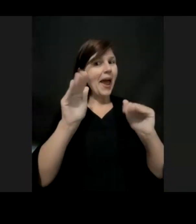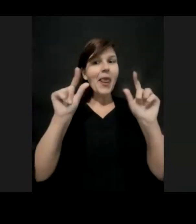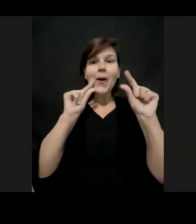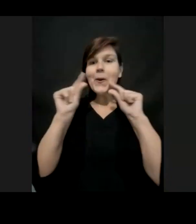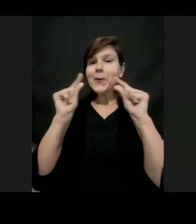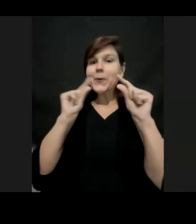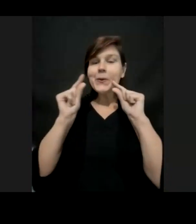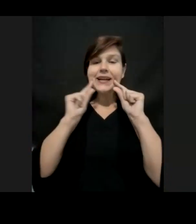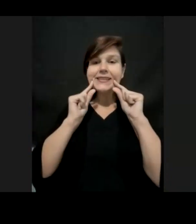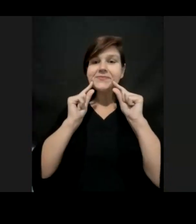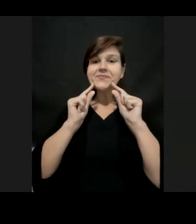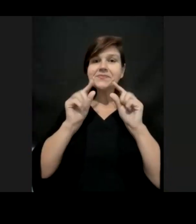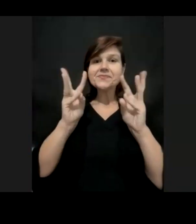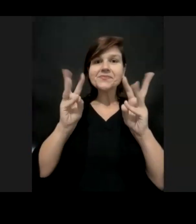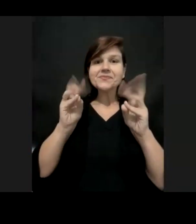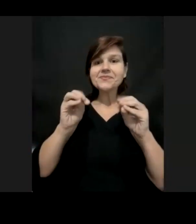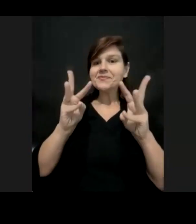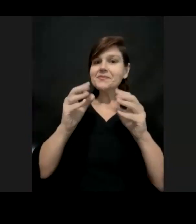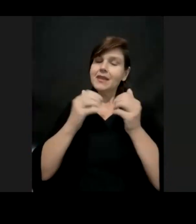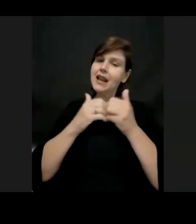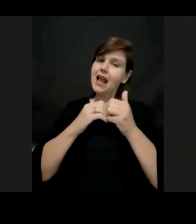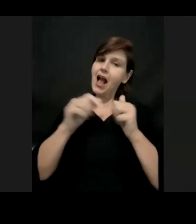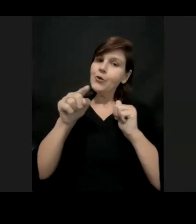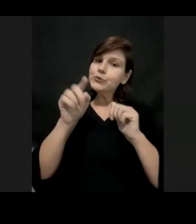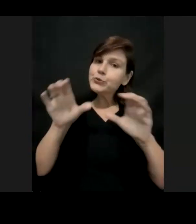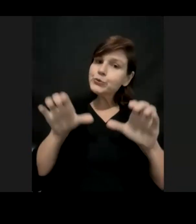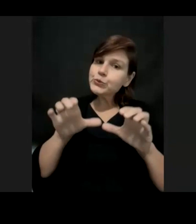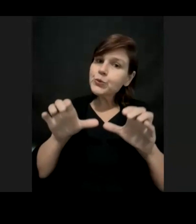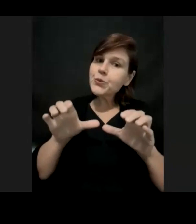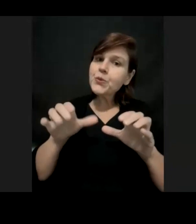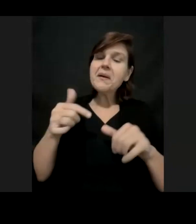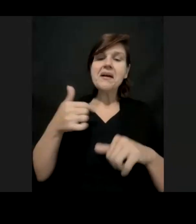Wow, how are you doing, Gwynny Gwyn Gwyn? I'm doing really well, Marvin.